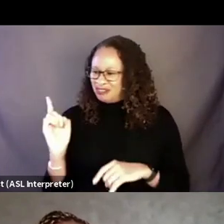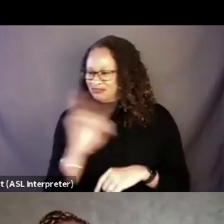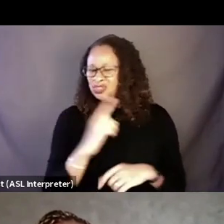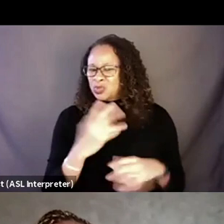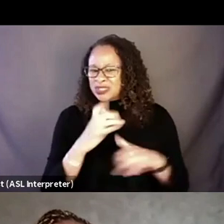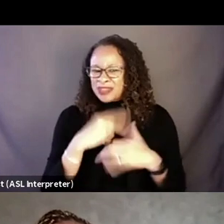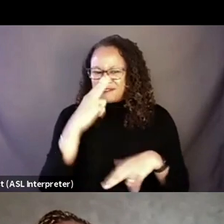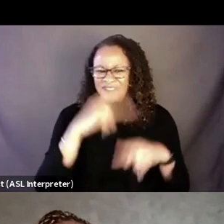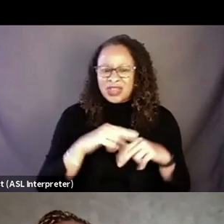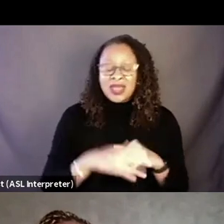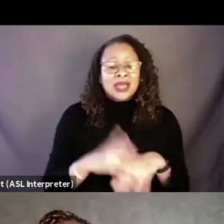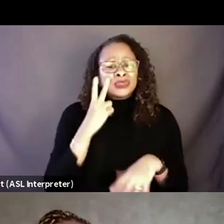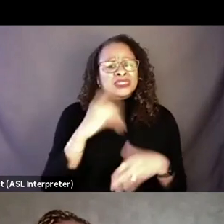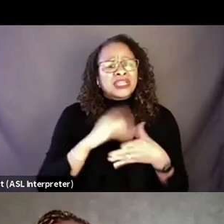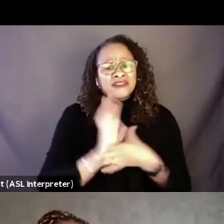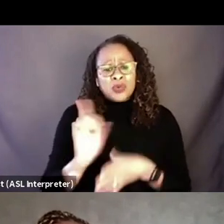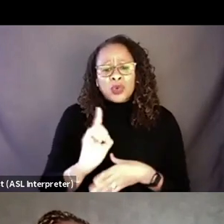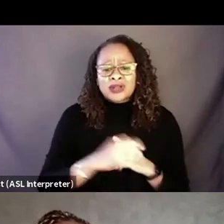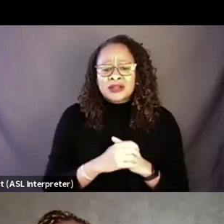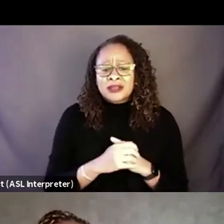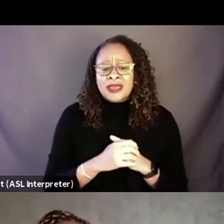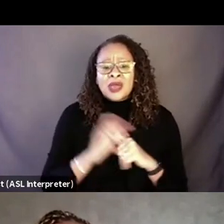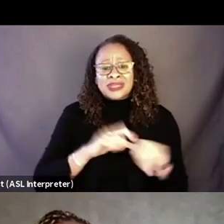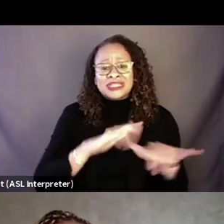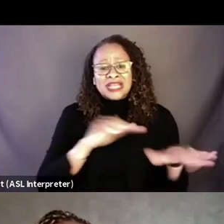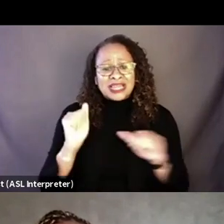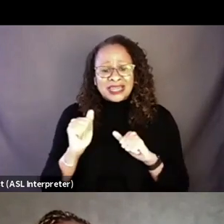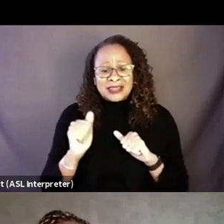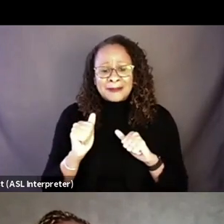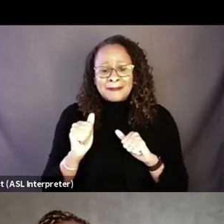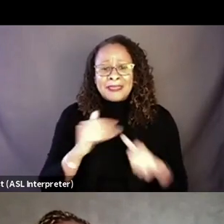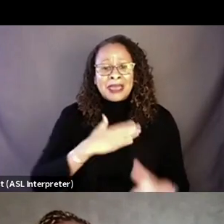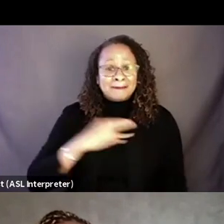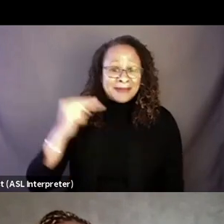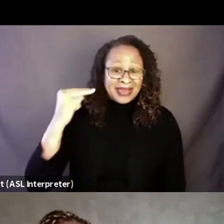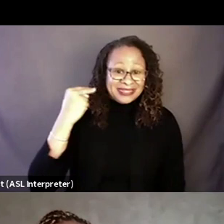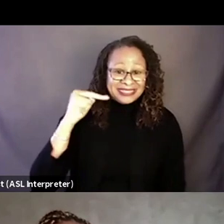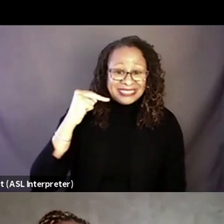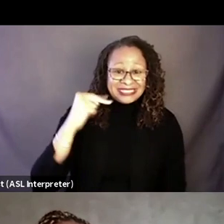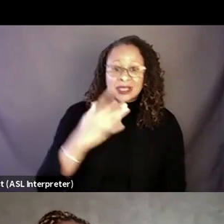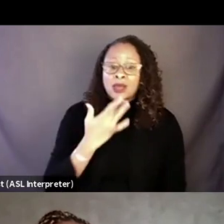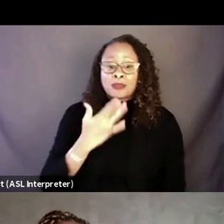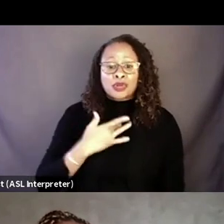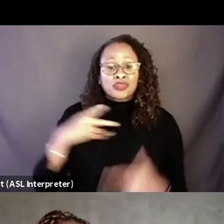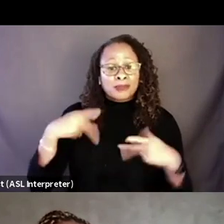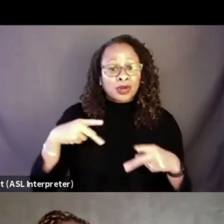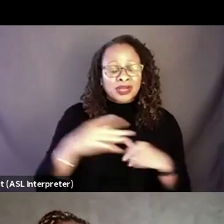like if you've seen the film where we have to leave my niece's birthday party and go and be with Boni